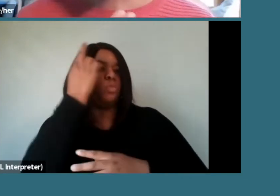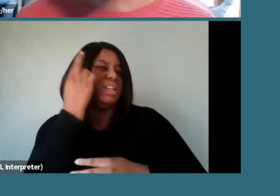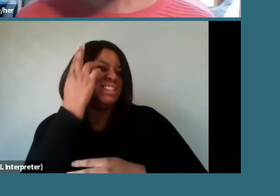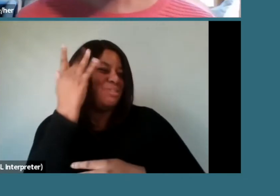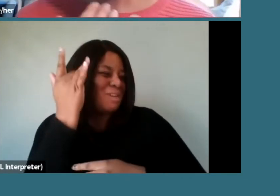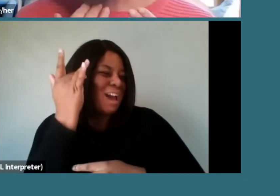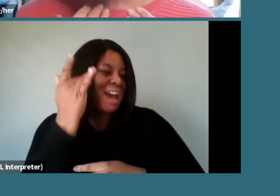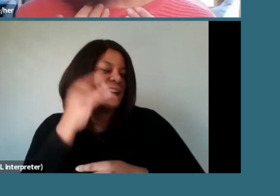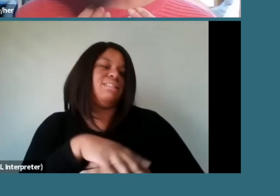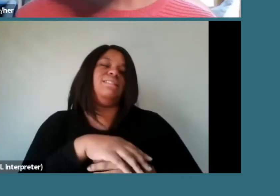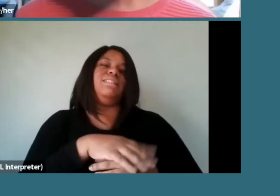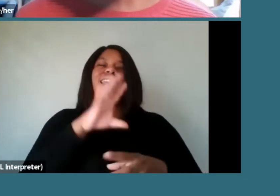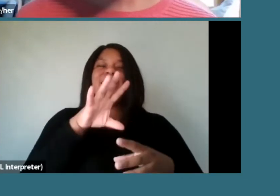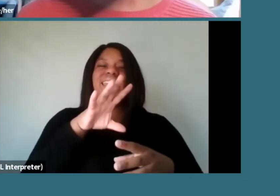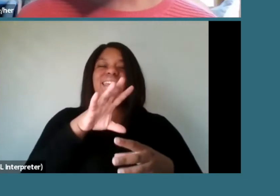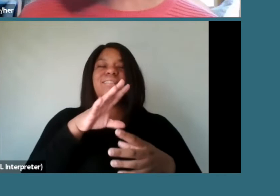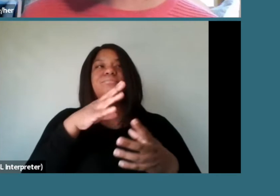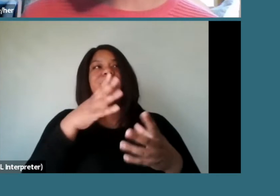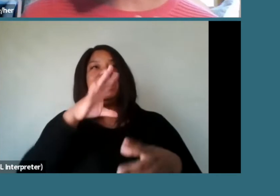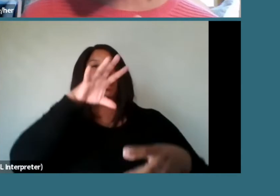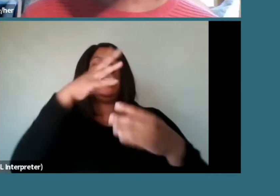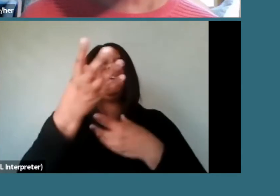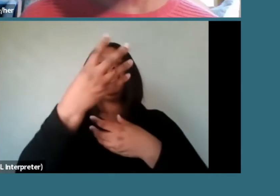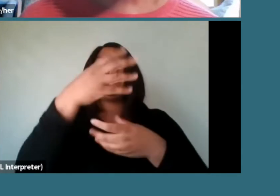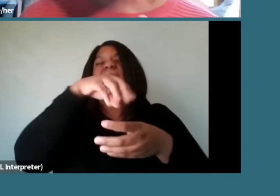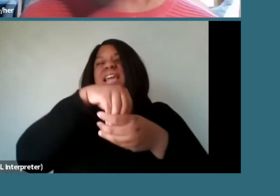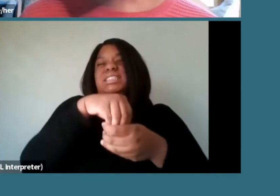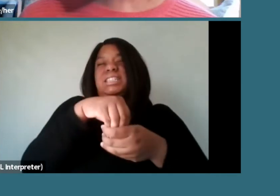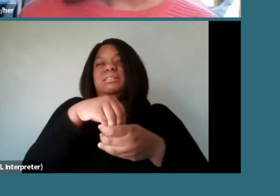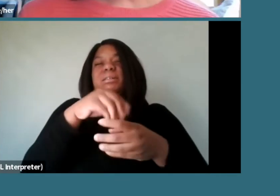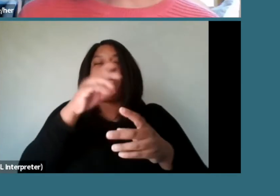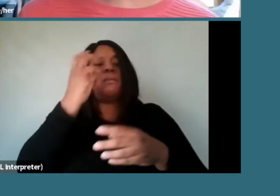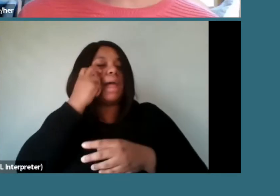the engaging blind people in a way that's more interesting and dynamic.